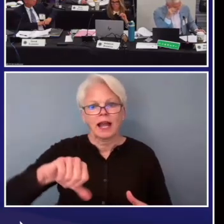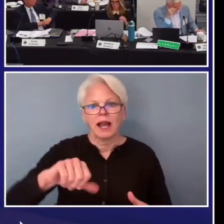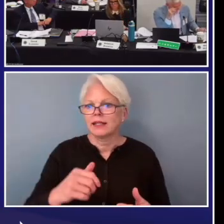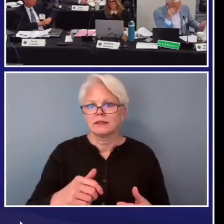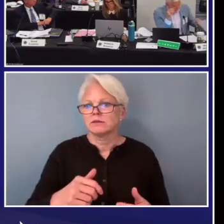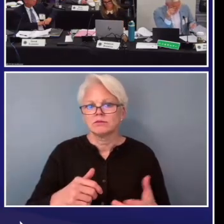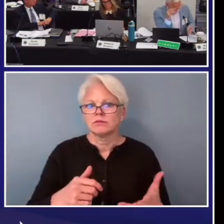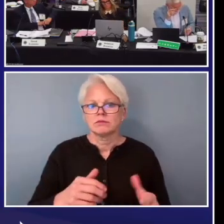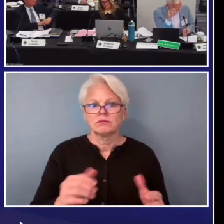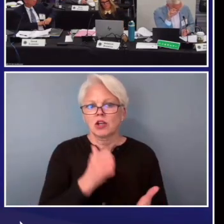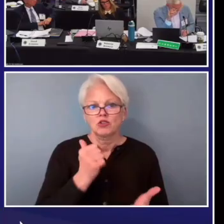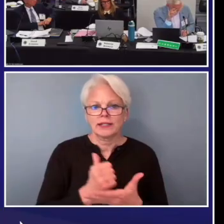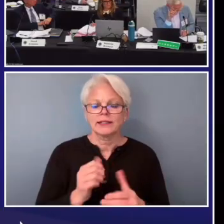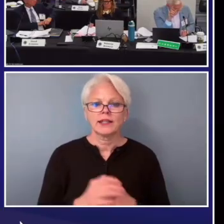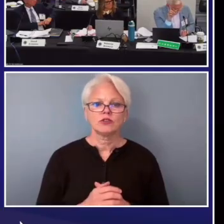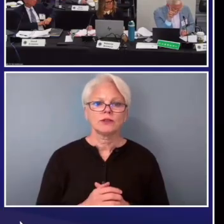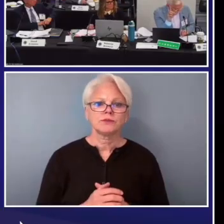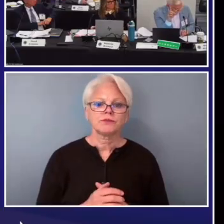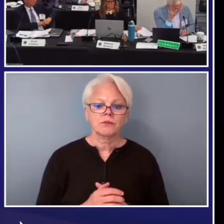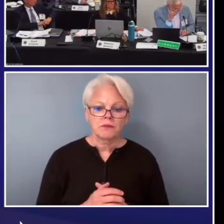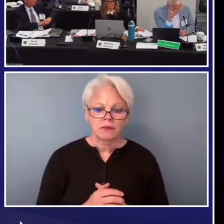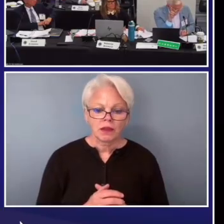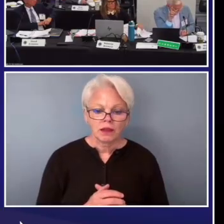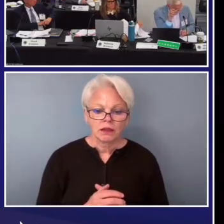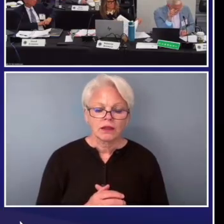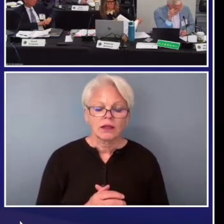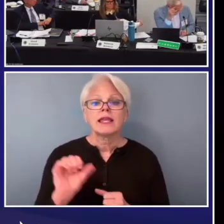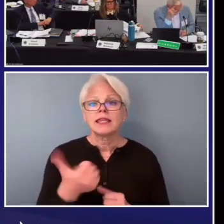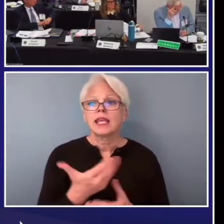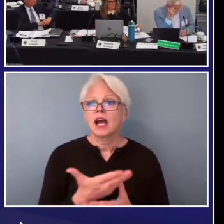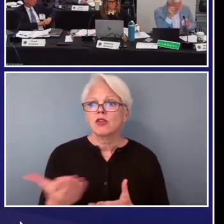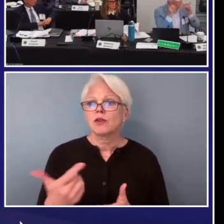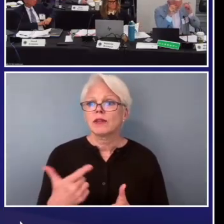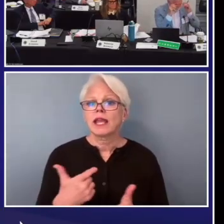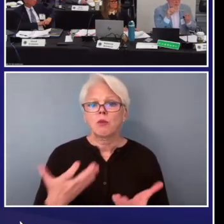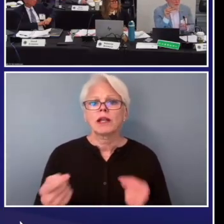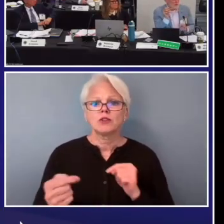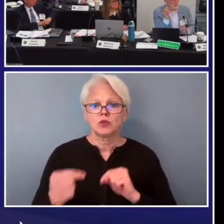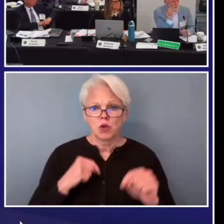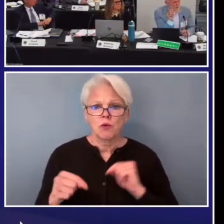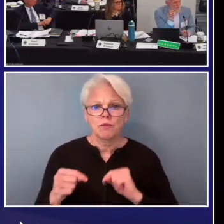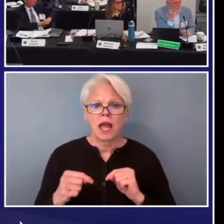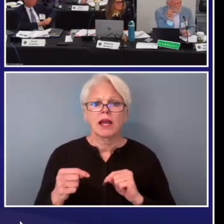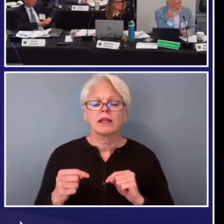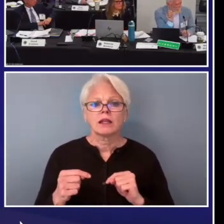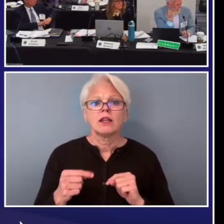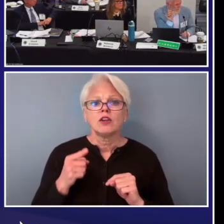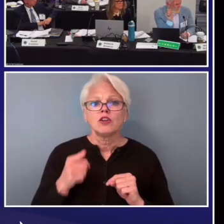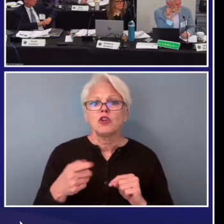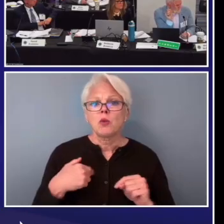Um, uh, so the other the other thing, I wanted to just go back. There, you have an expectation that states